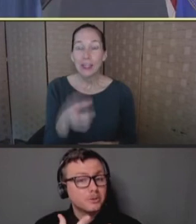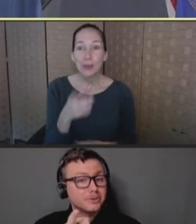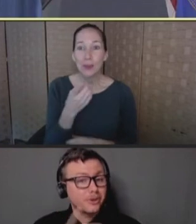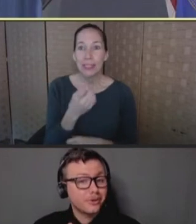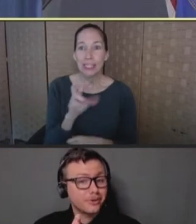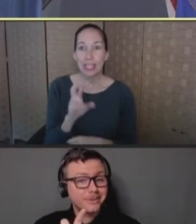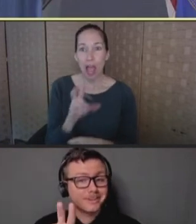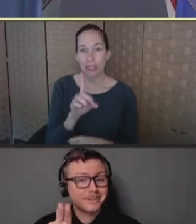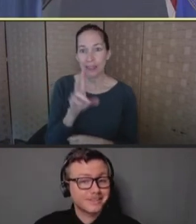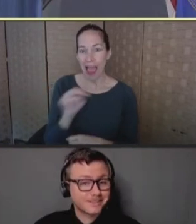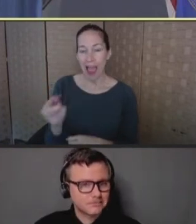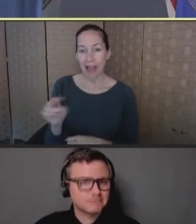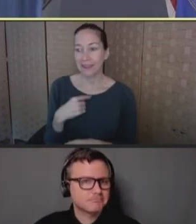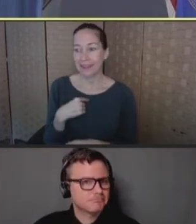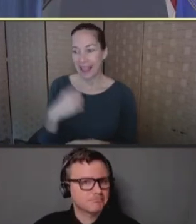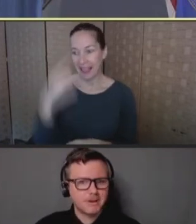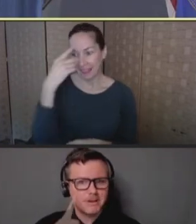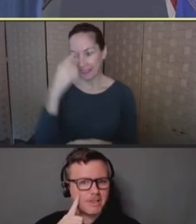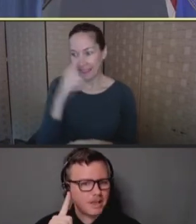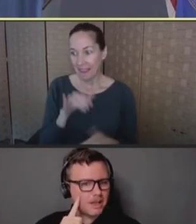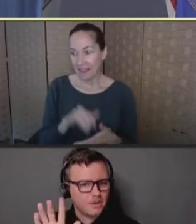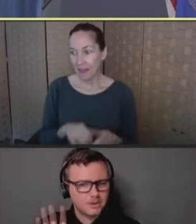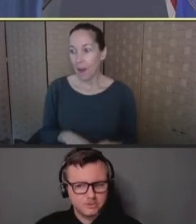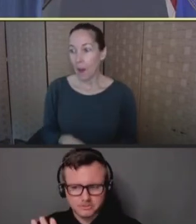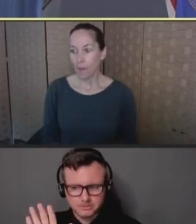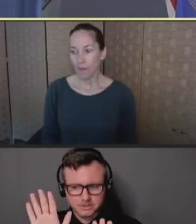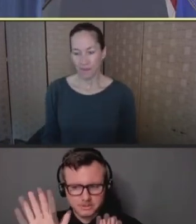I thought that was a terrific presentation.